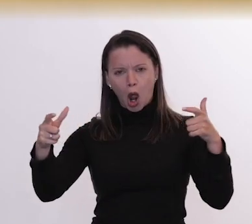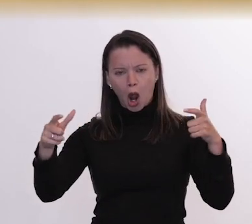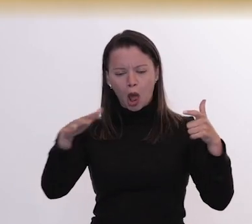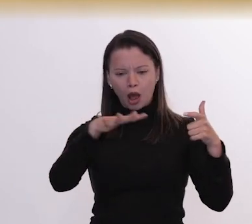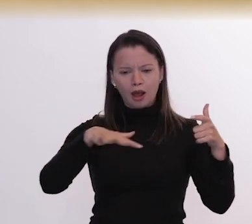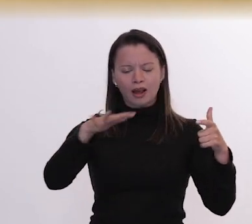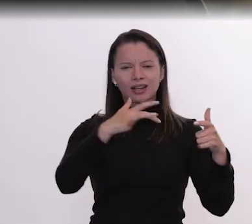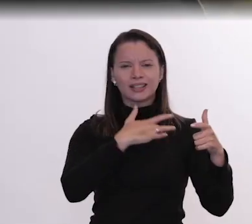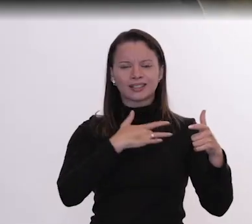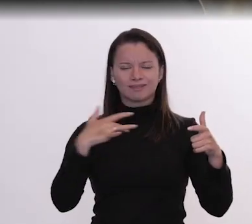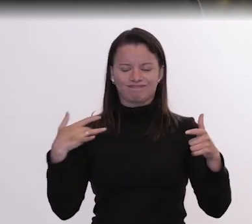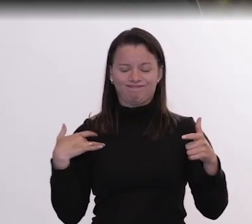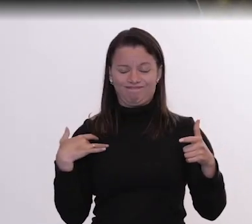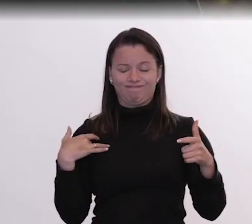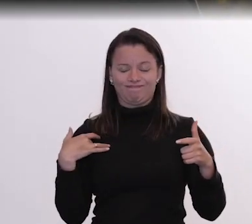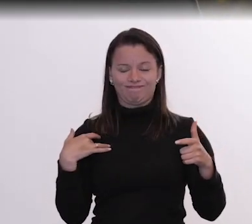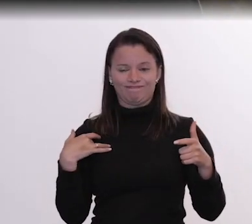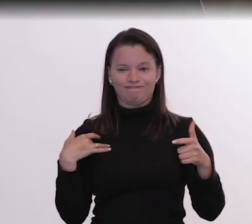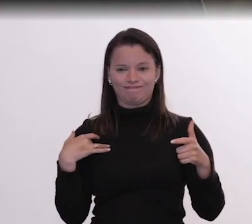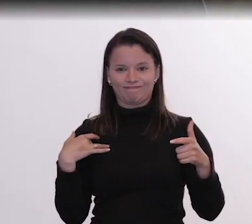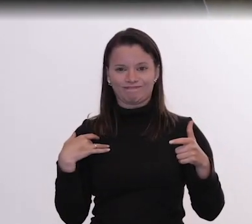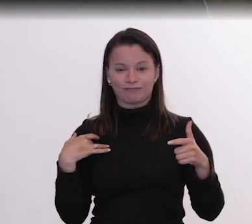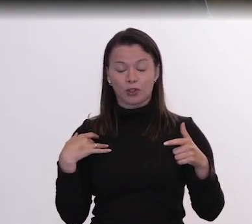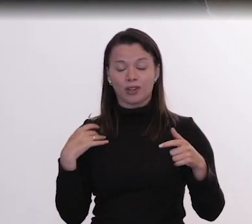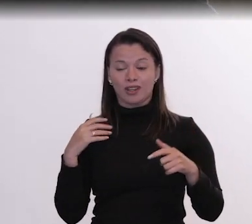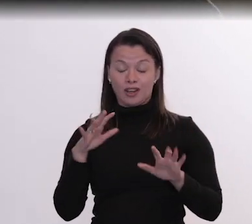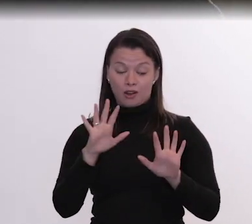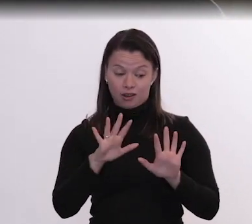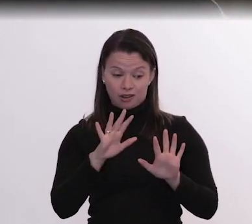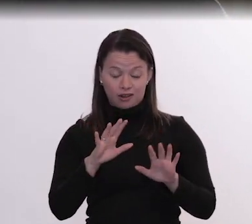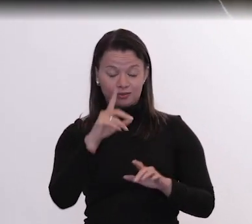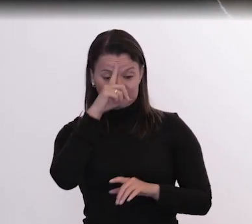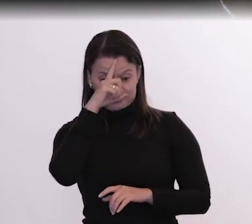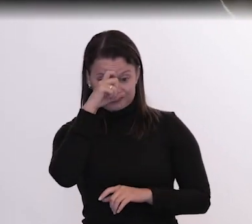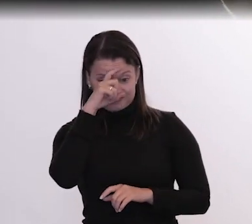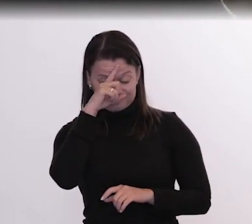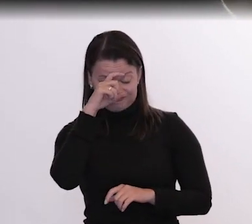The major cause of visits in the emergency room in the Orthopedic department of Hospital das Clínicas